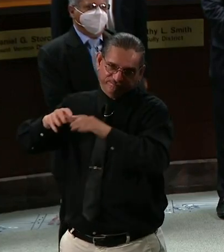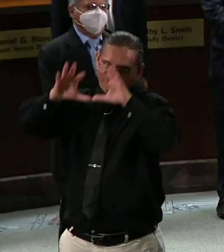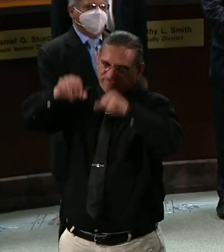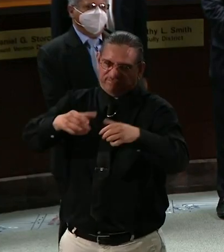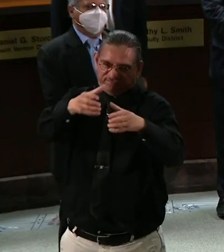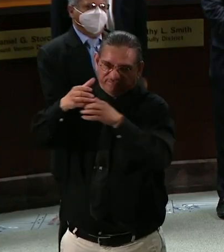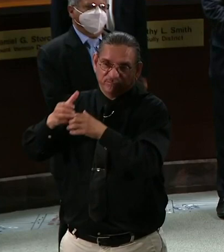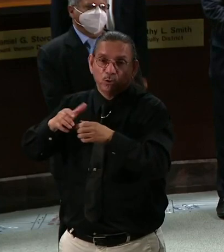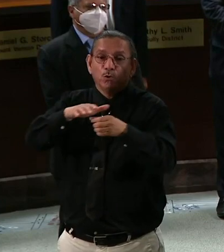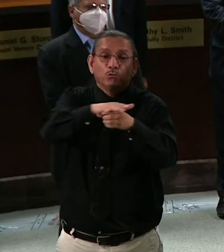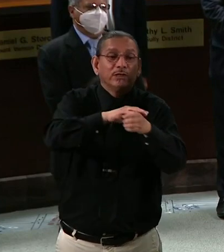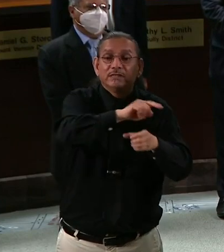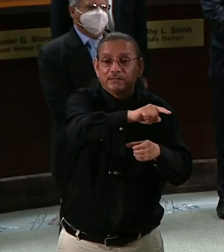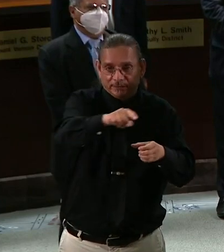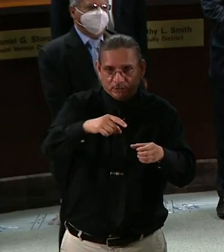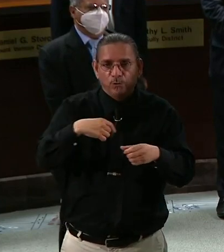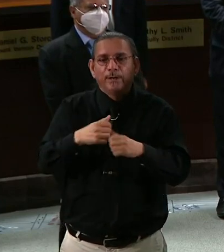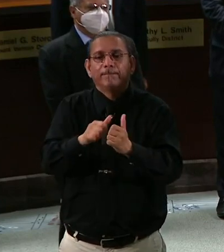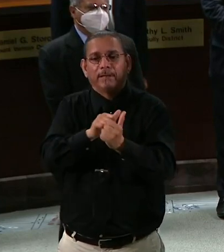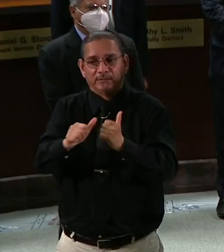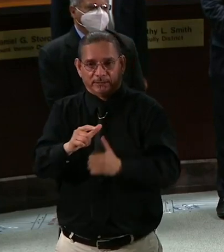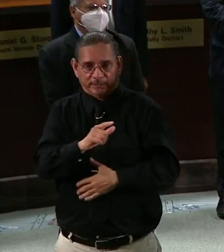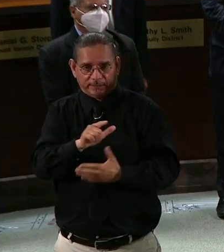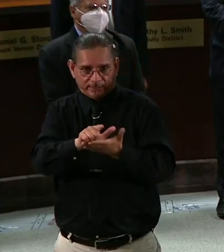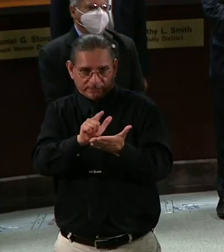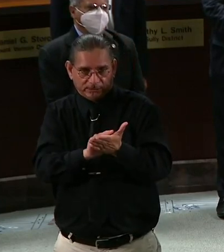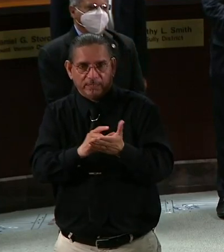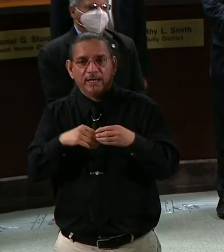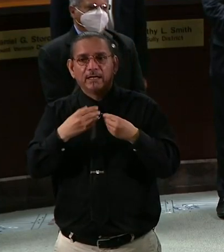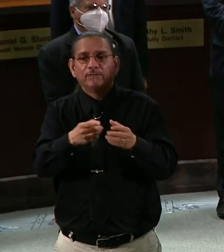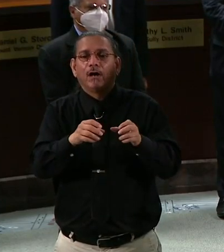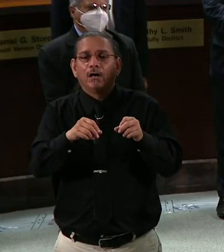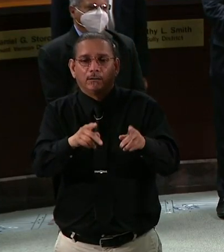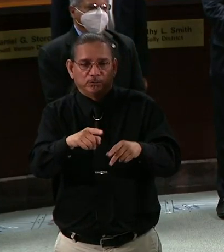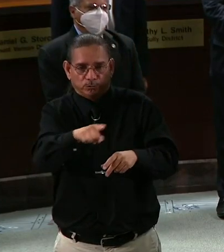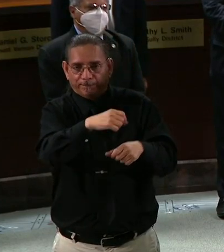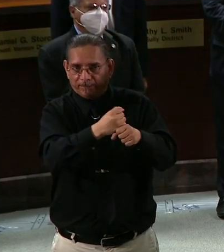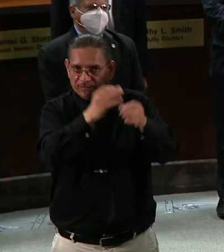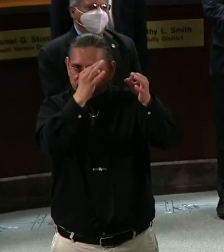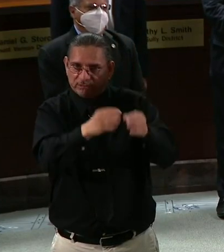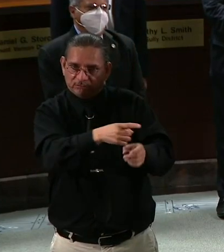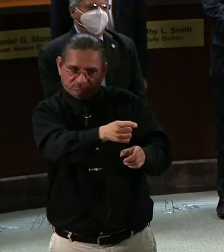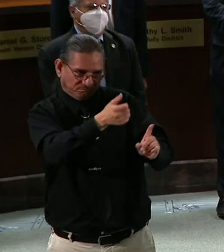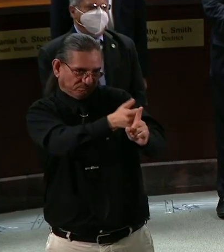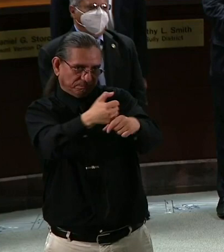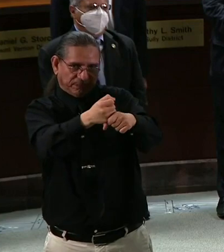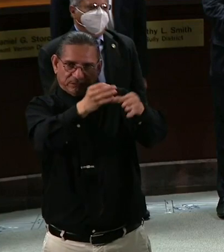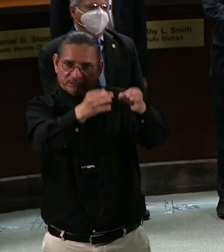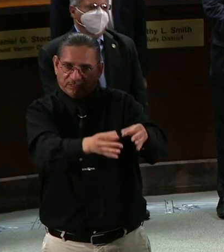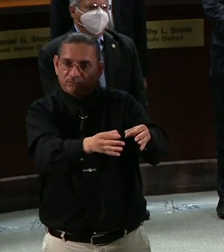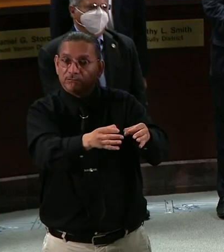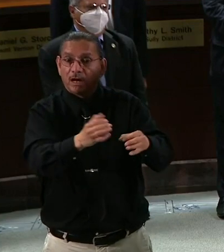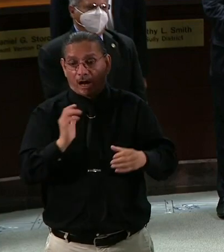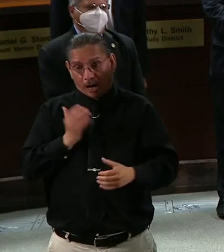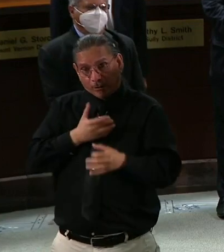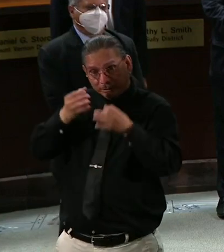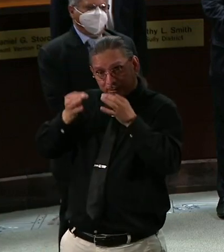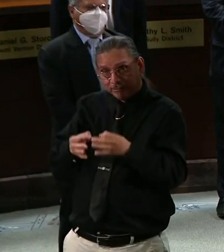TAKE THAT DOWN OTHER REGIONS AND LOCALITIES WE HAVE PASSED LEGISLATION TO GIVE THEM THE